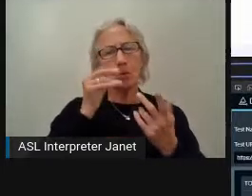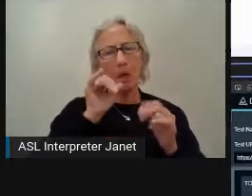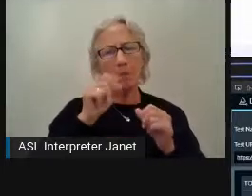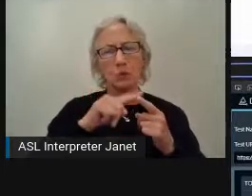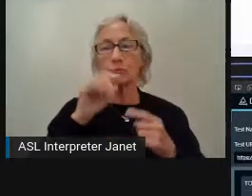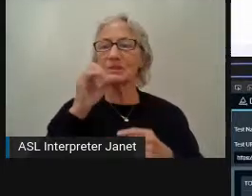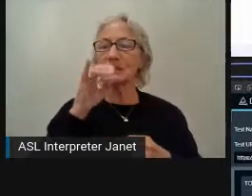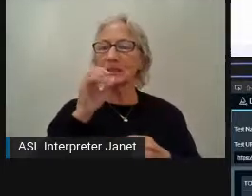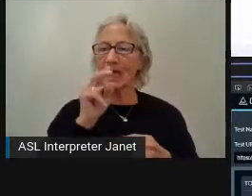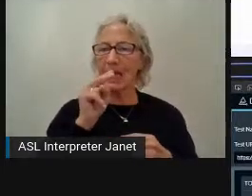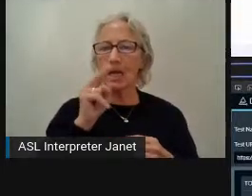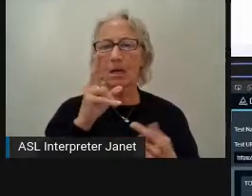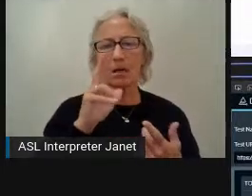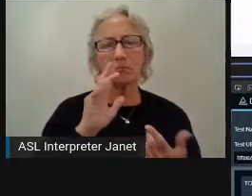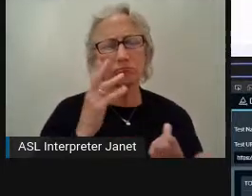testing this website and after a few seconds after pressing a